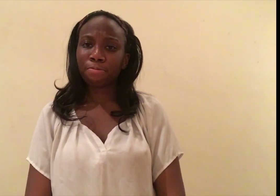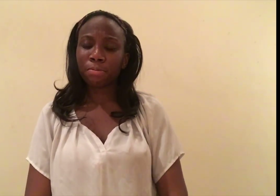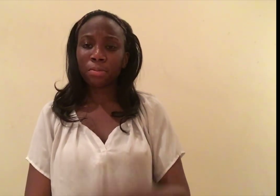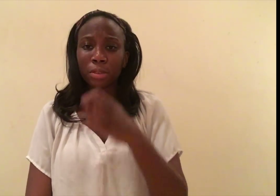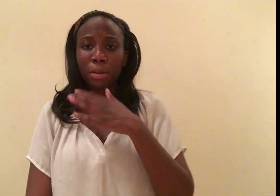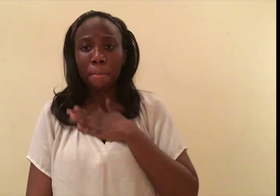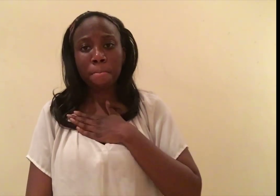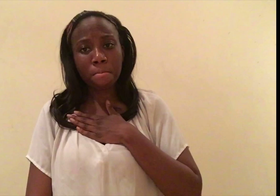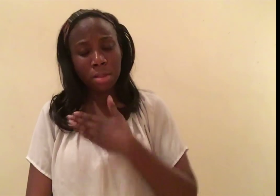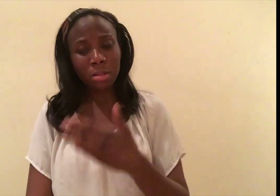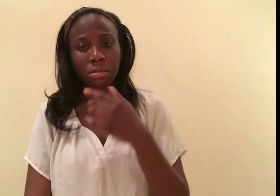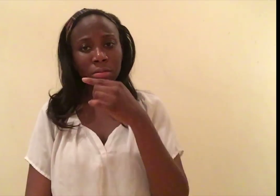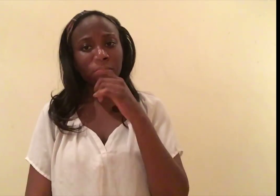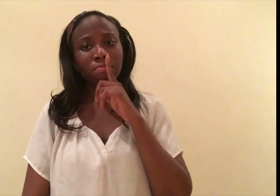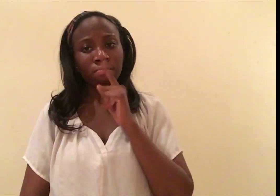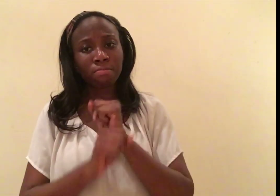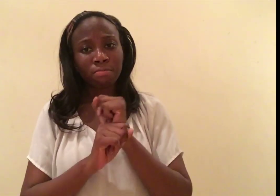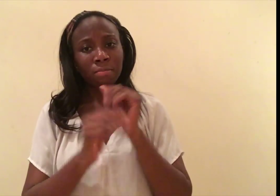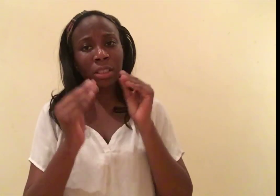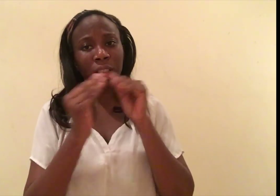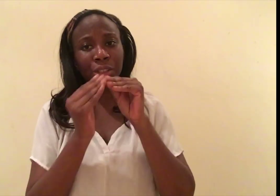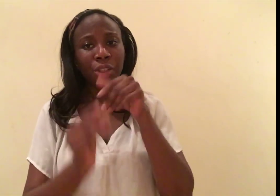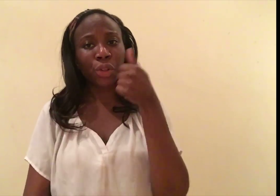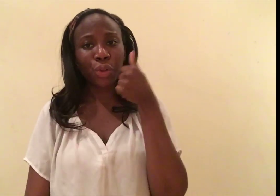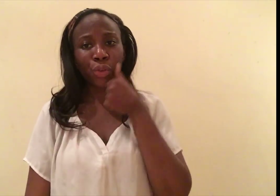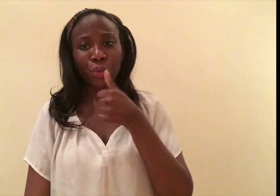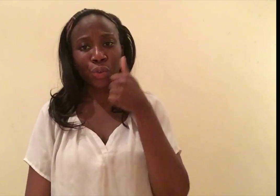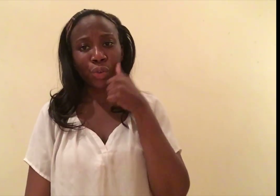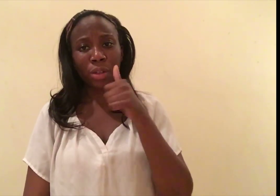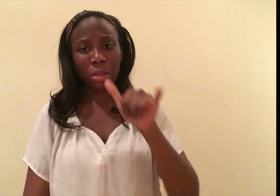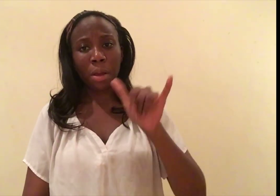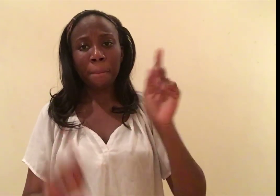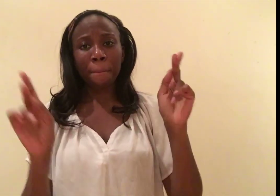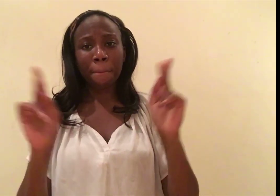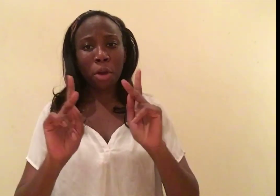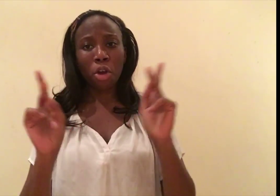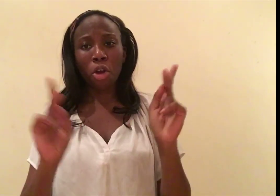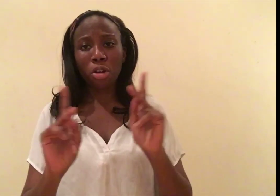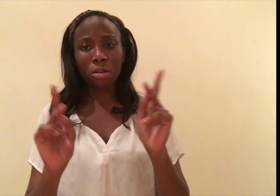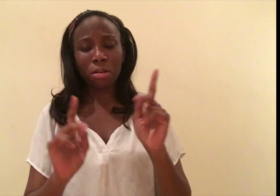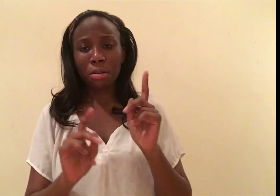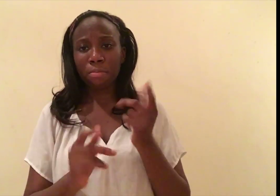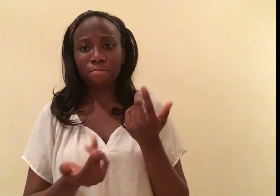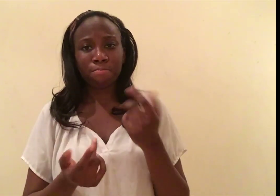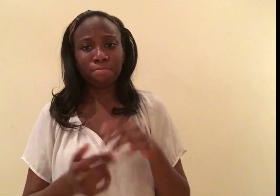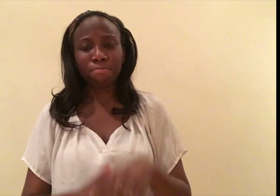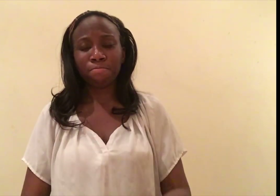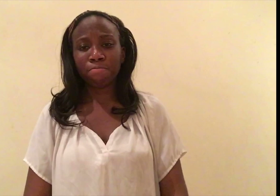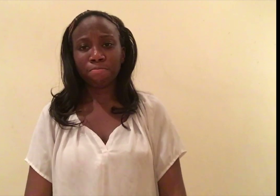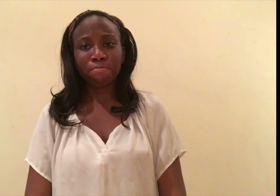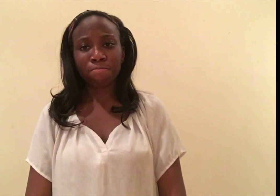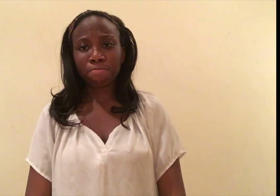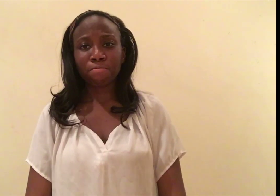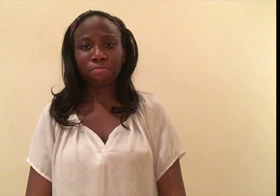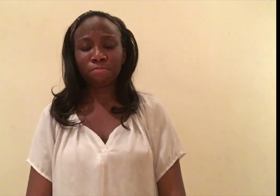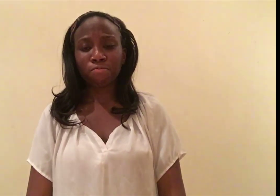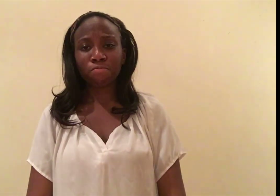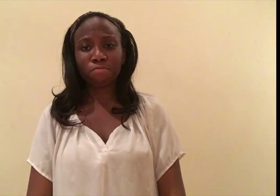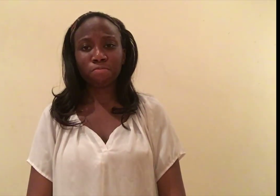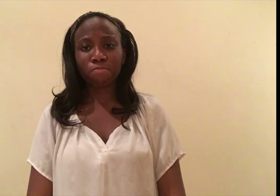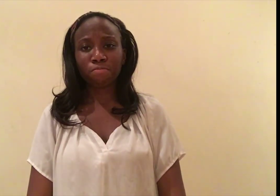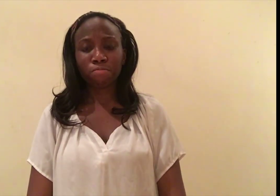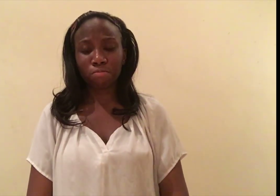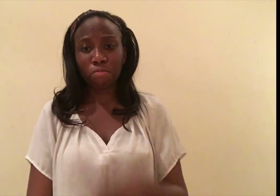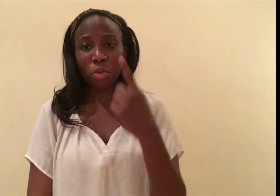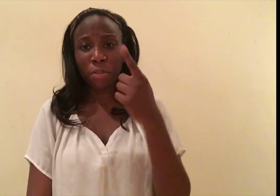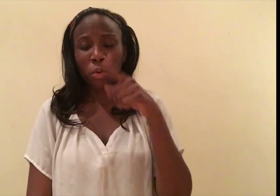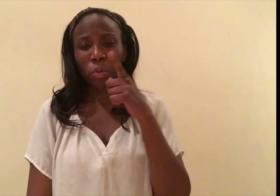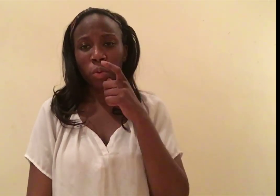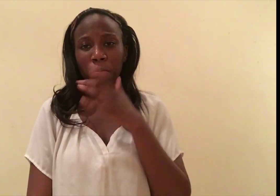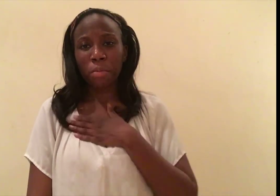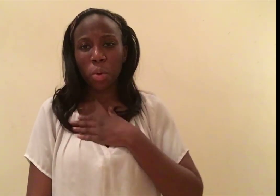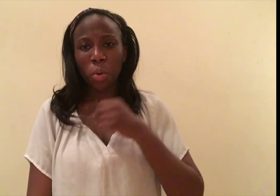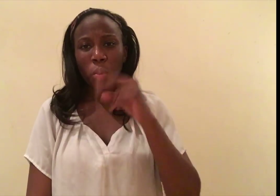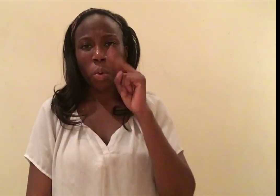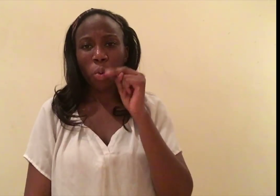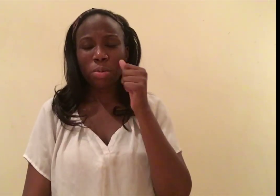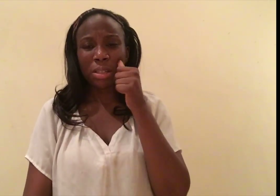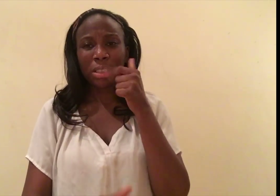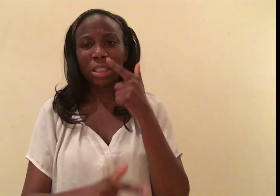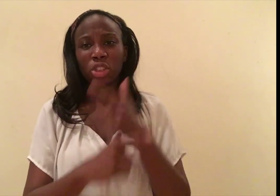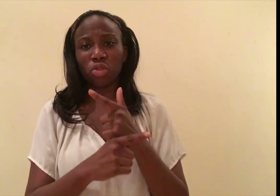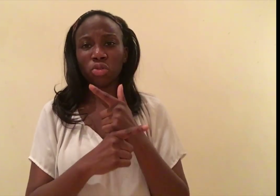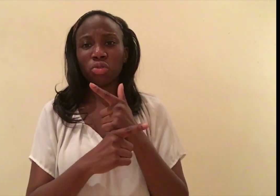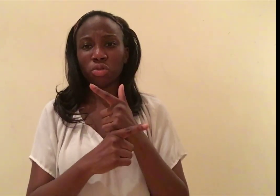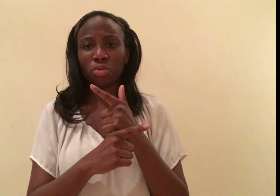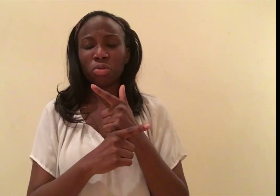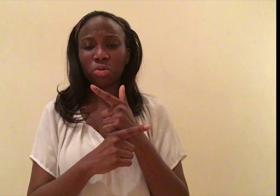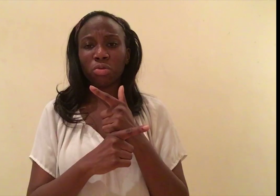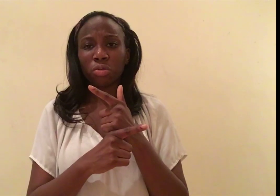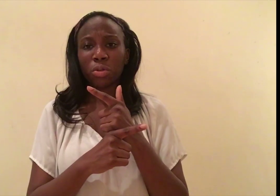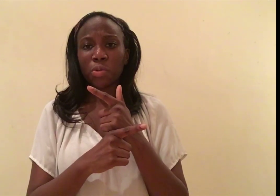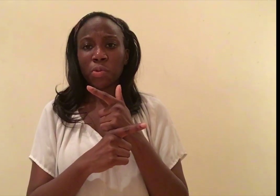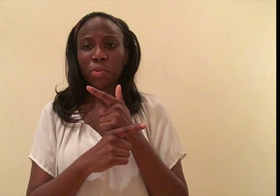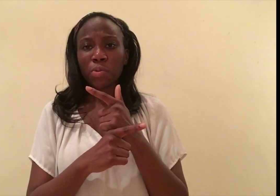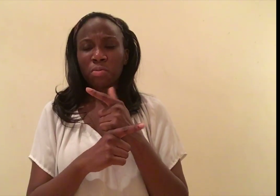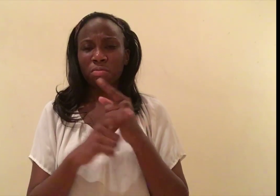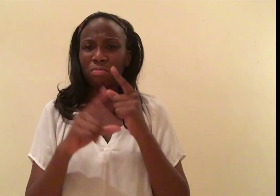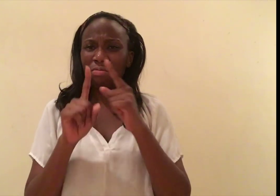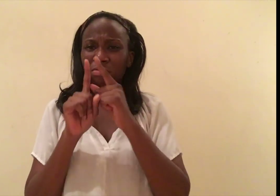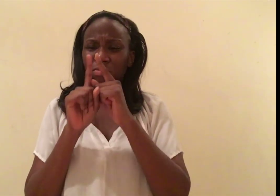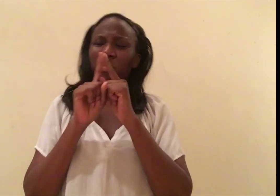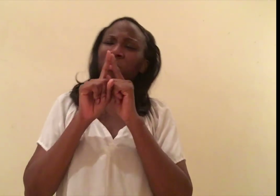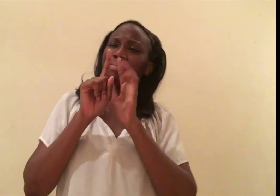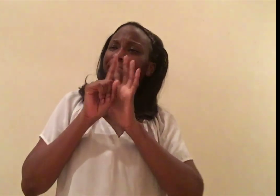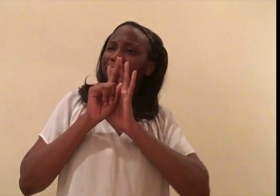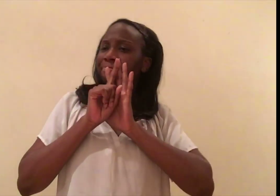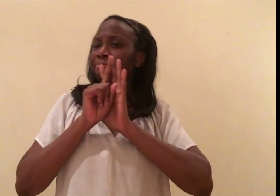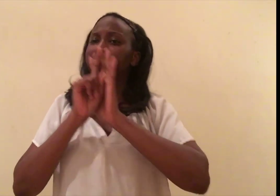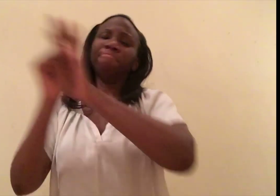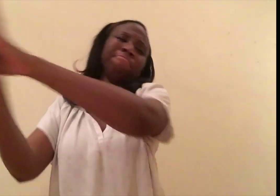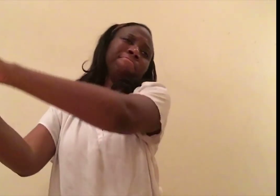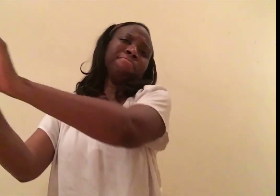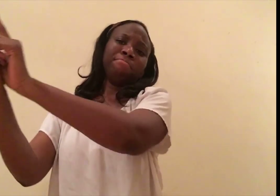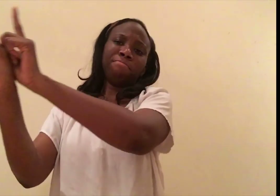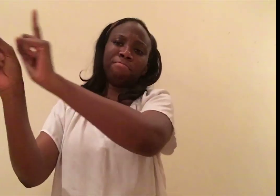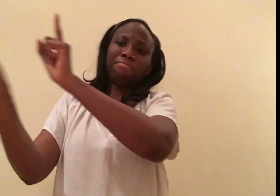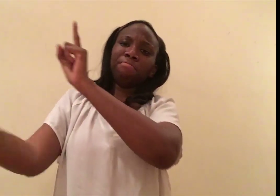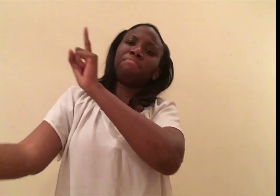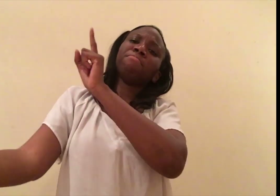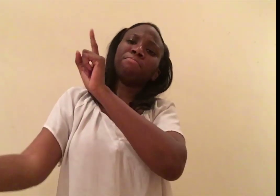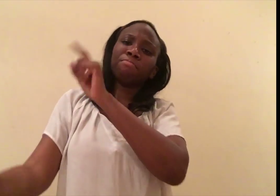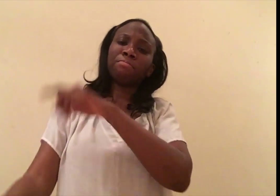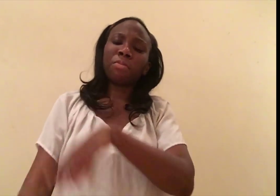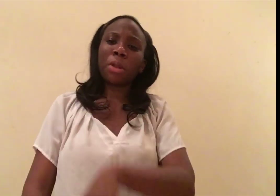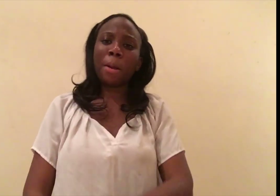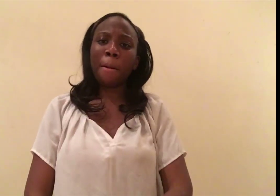He admitted to kissing other girls at that party, one of whom was my own sister who pushed him away.